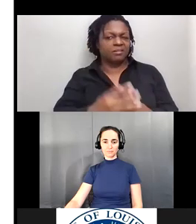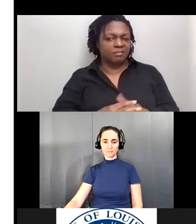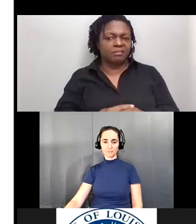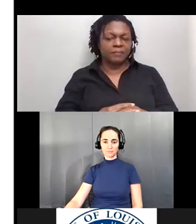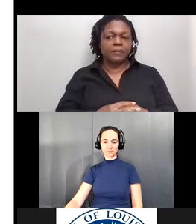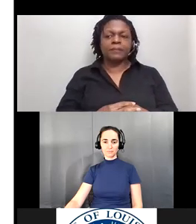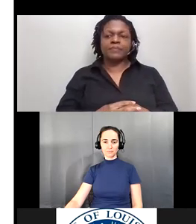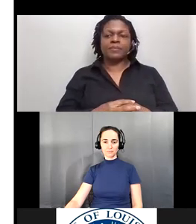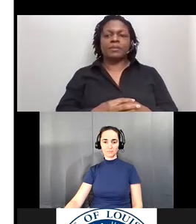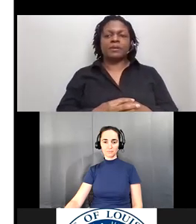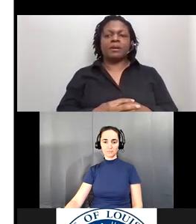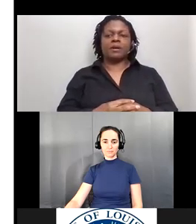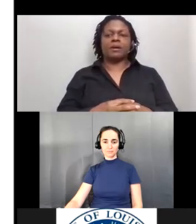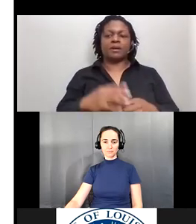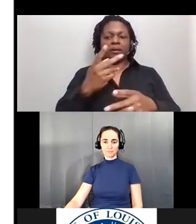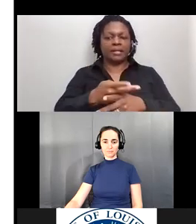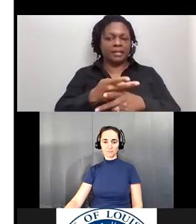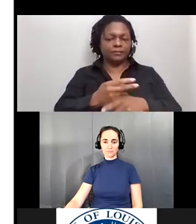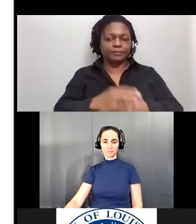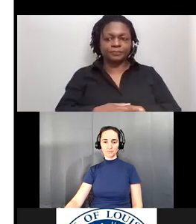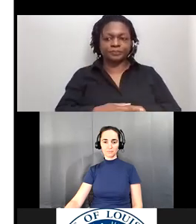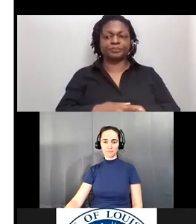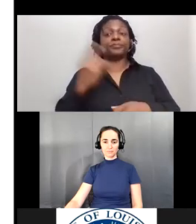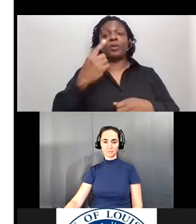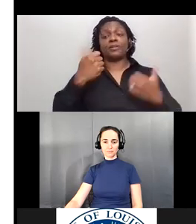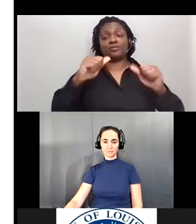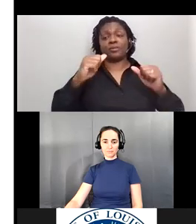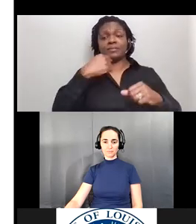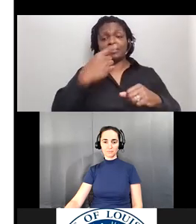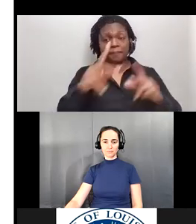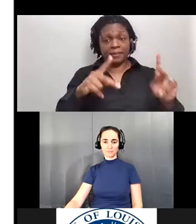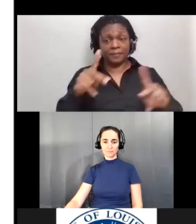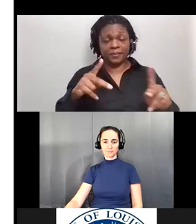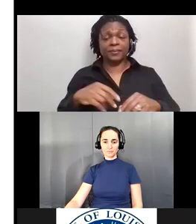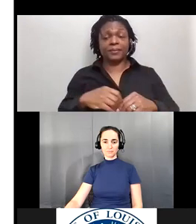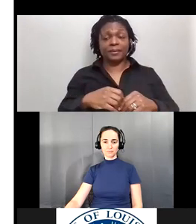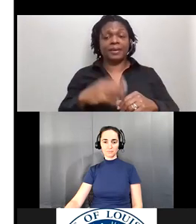officers nervous. I always say I try to tell everybody this. It doesn't matter who you're